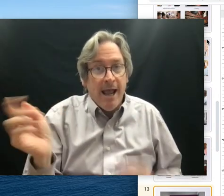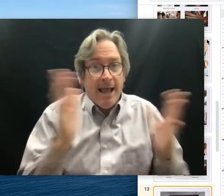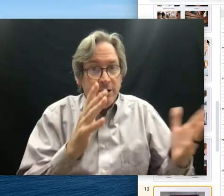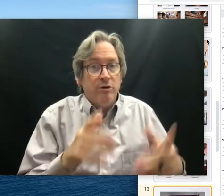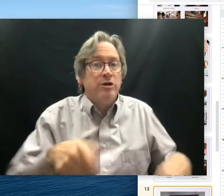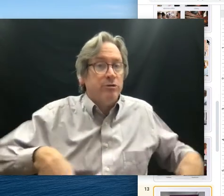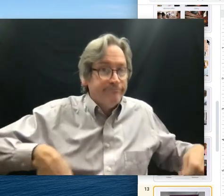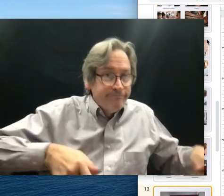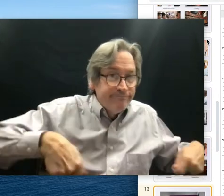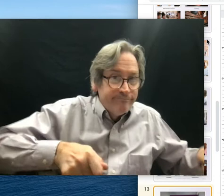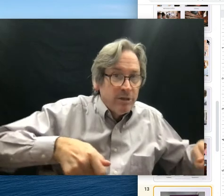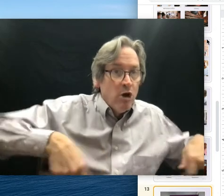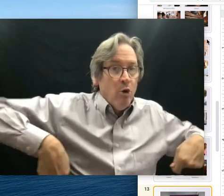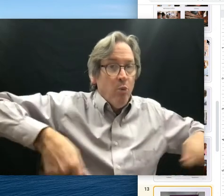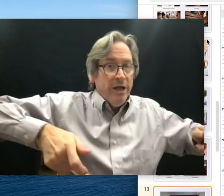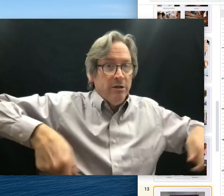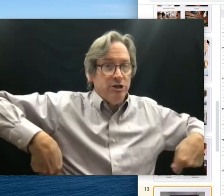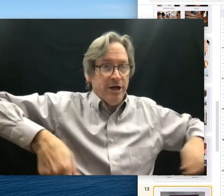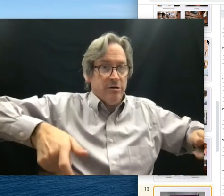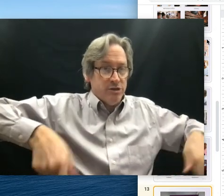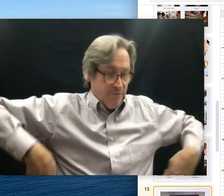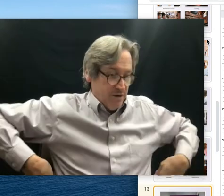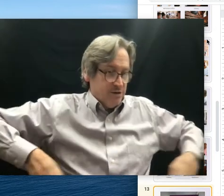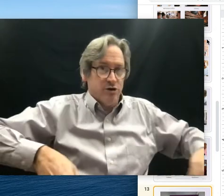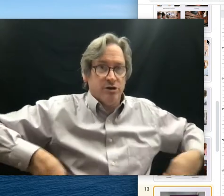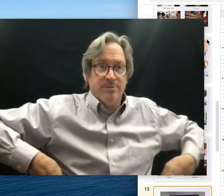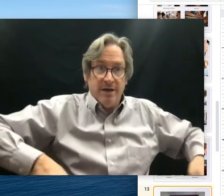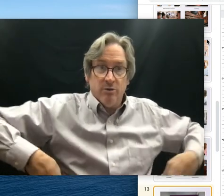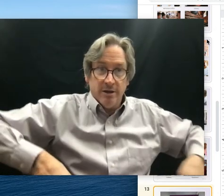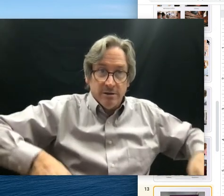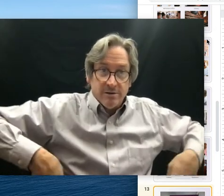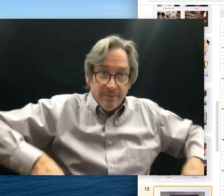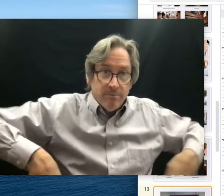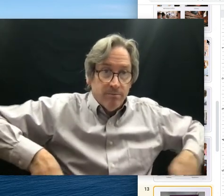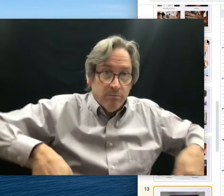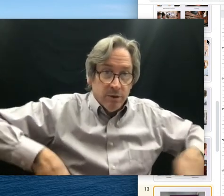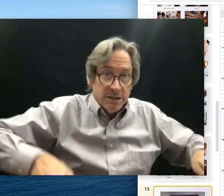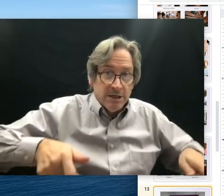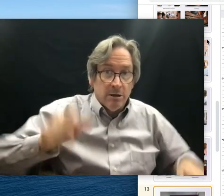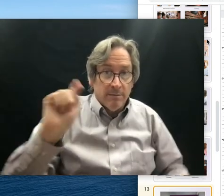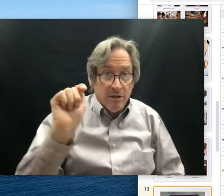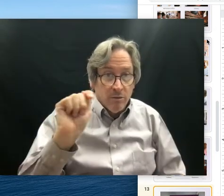and you can do wheelchair so as you're spinning the wheels right